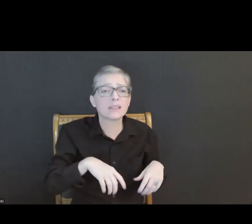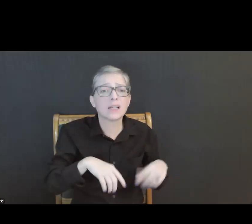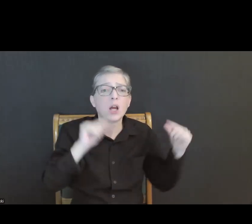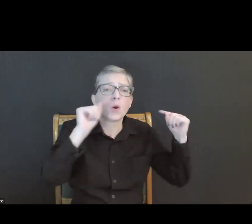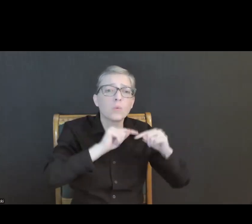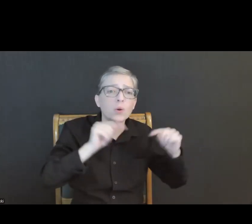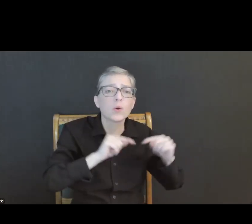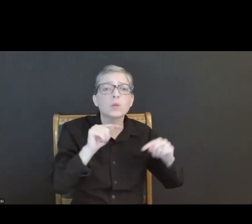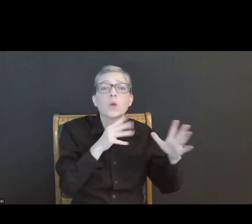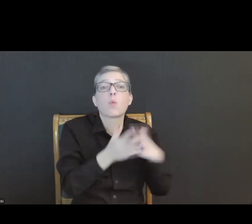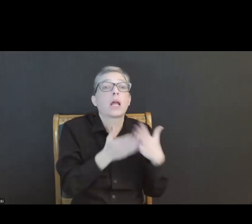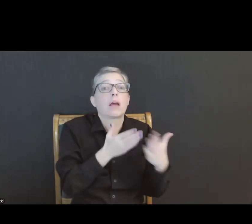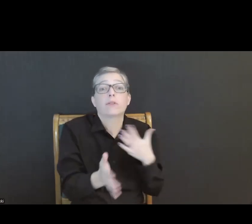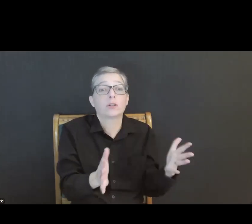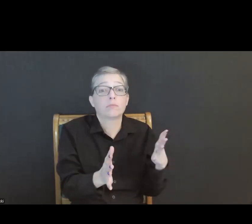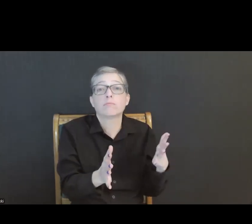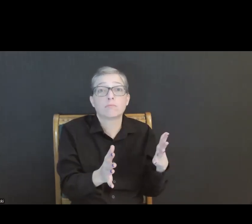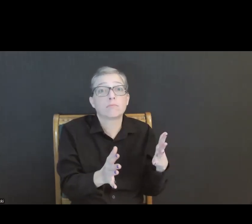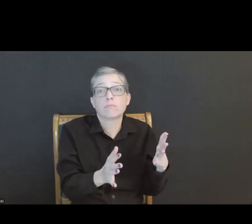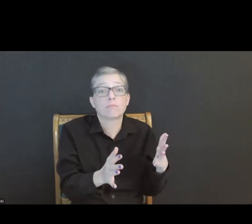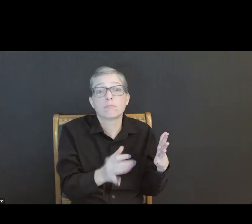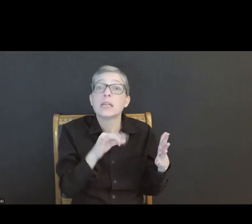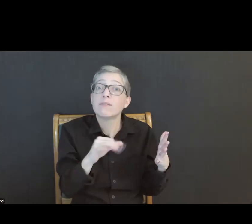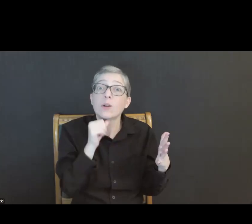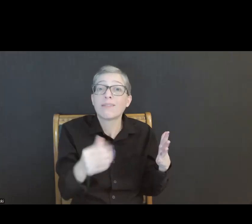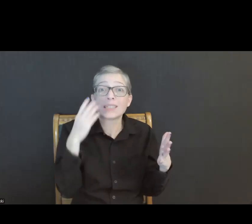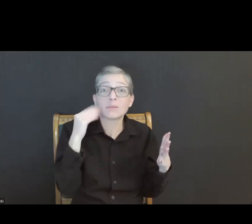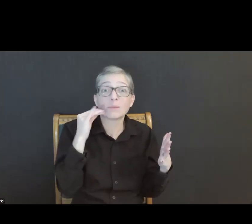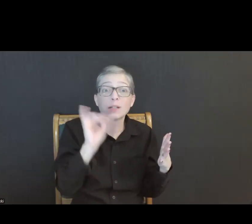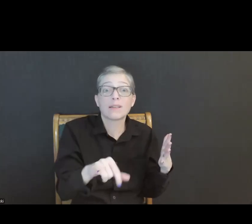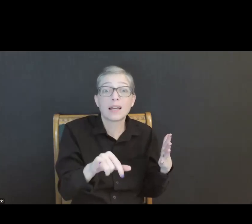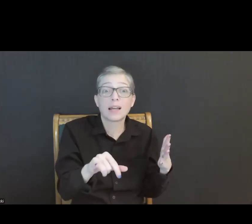you're saying you're truly trying to affect and help so if you're in this room if you're online